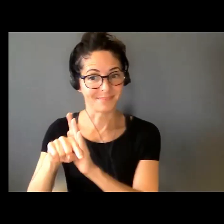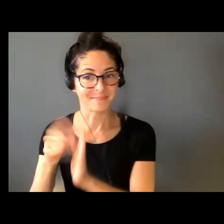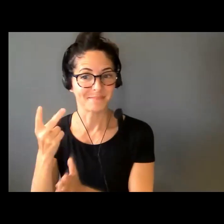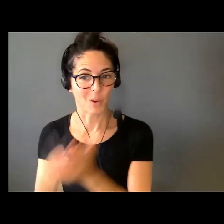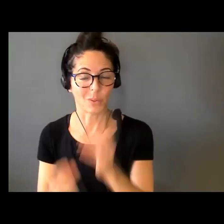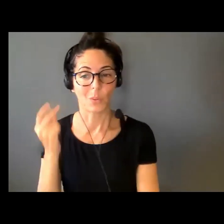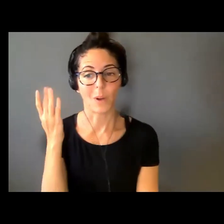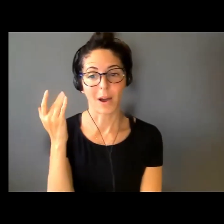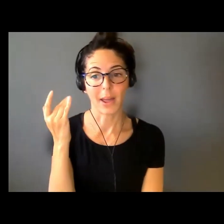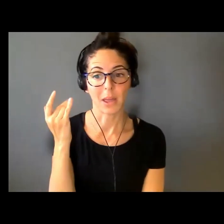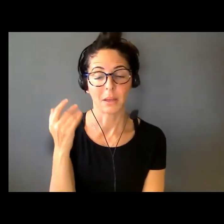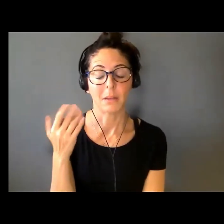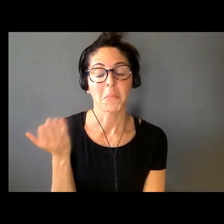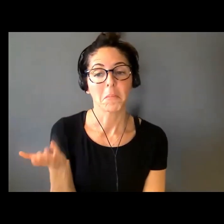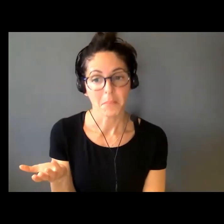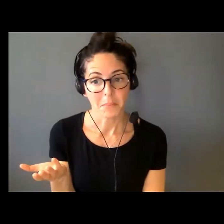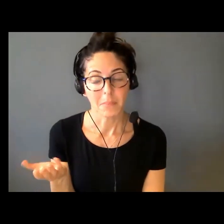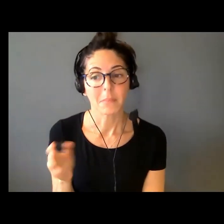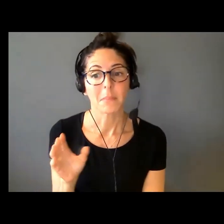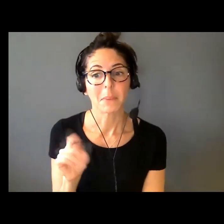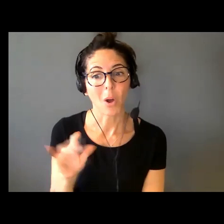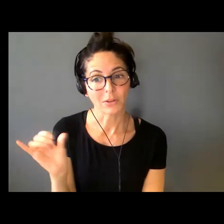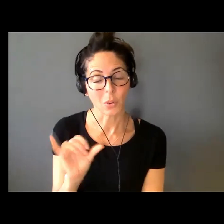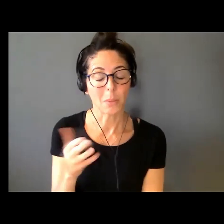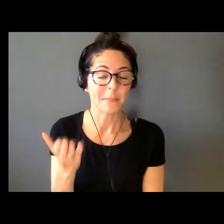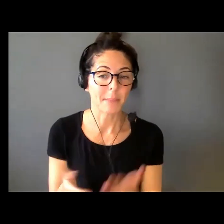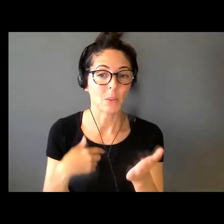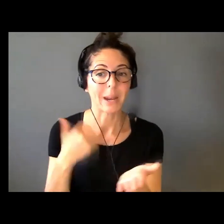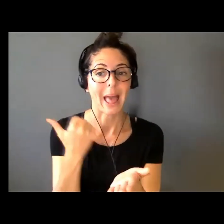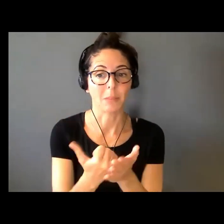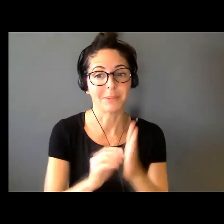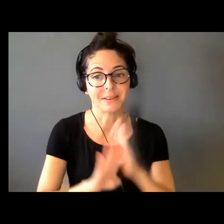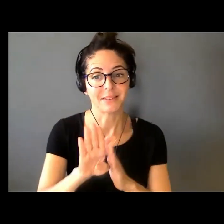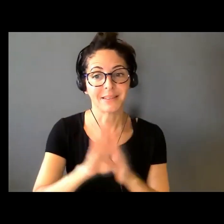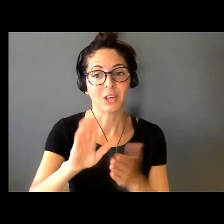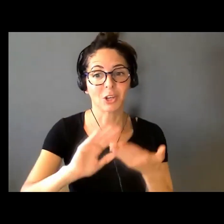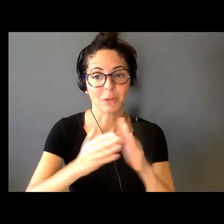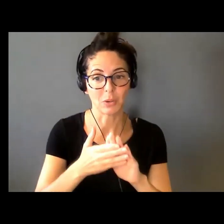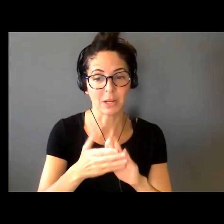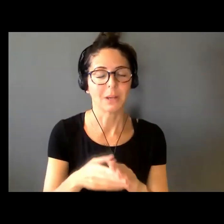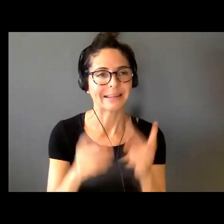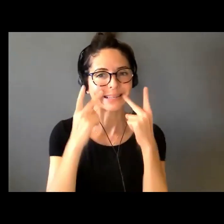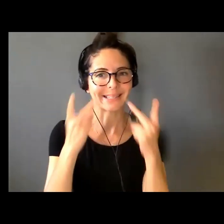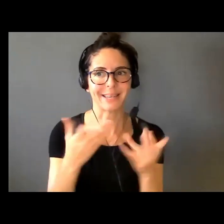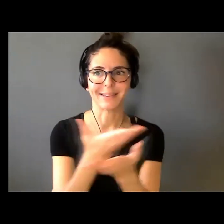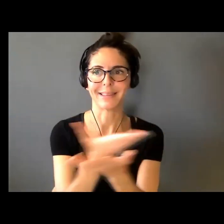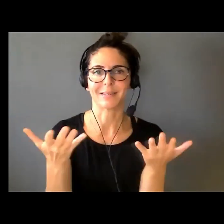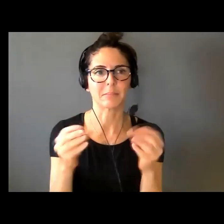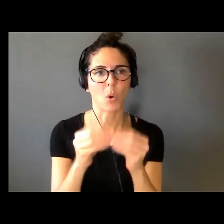it could also help building a community that does things differently and more widely. But first of